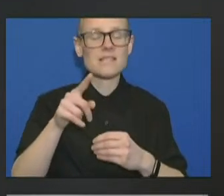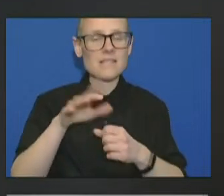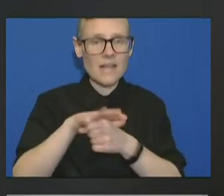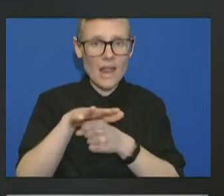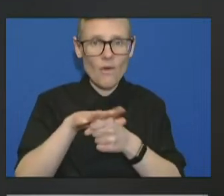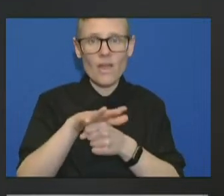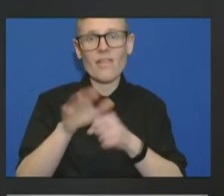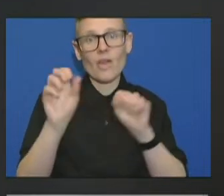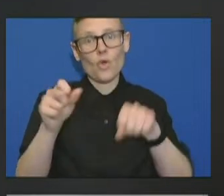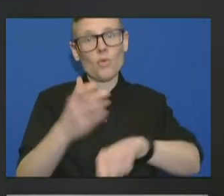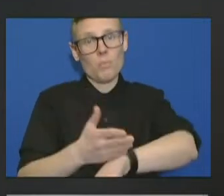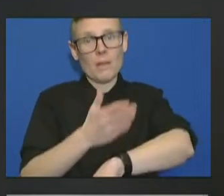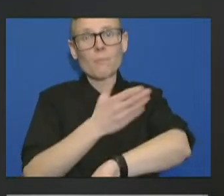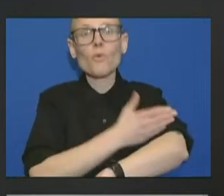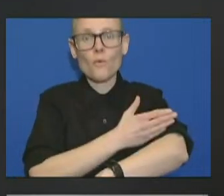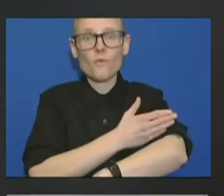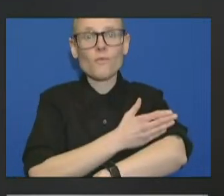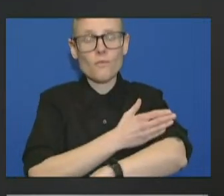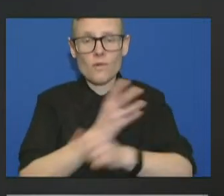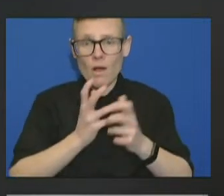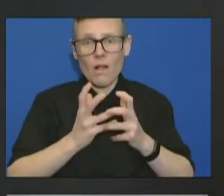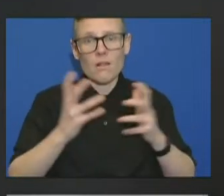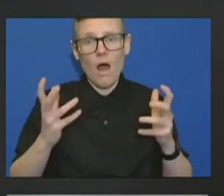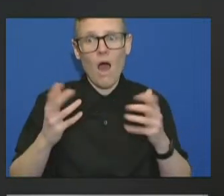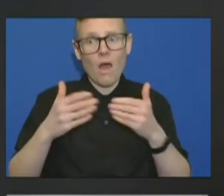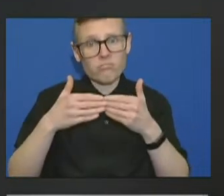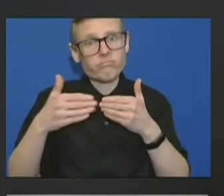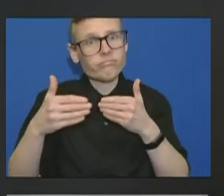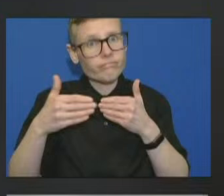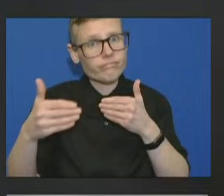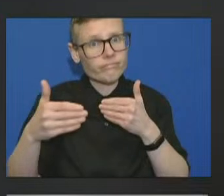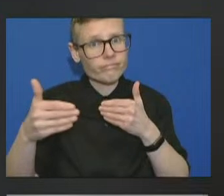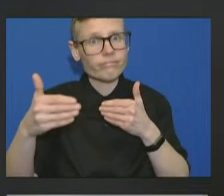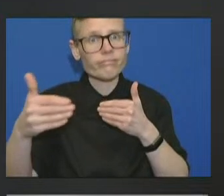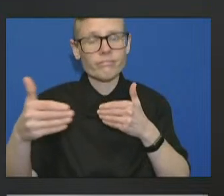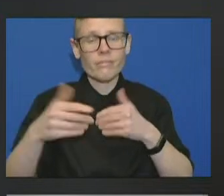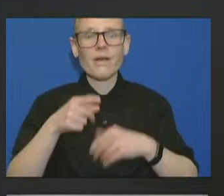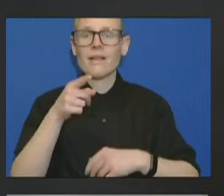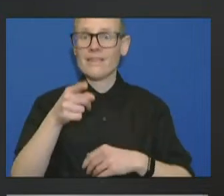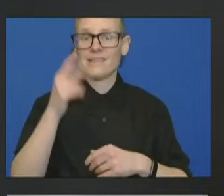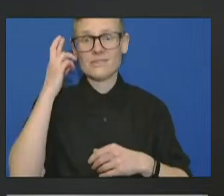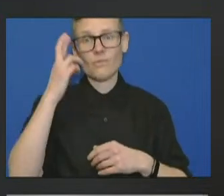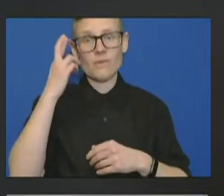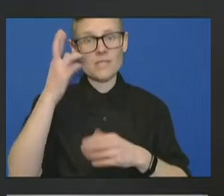compensation is being no leader at all. This is an area that